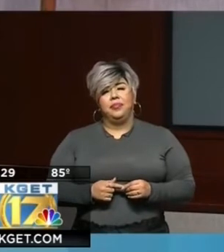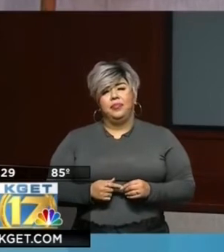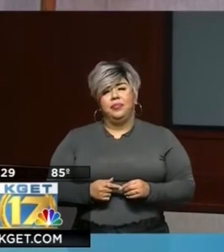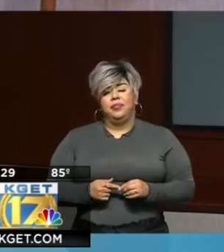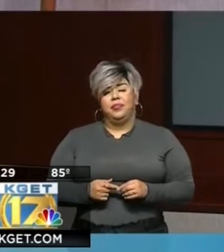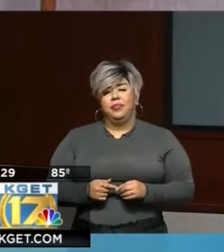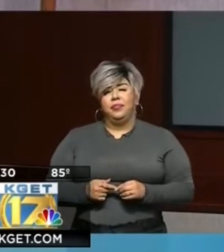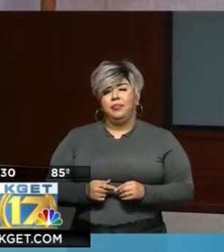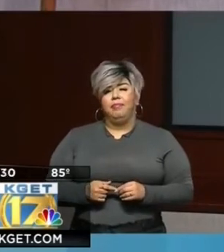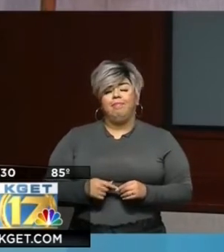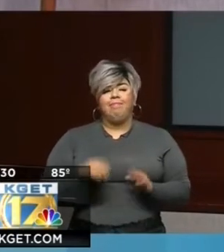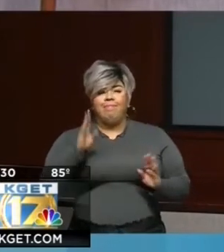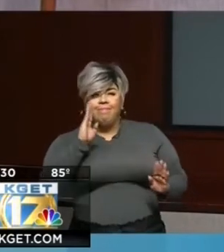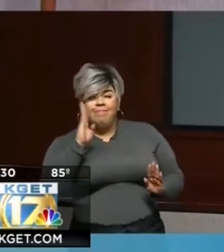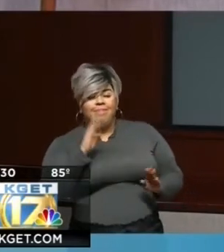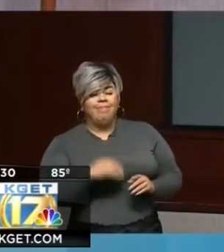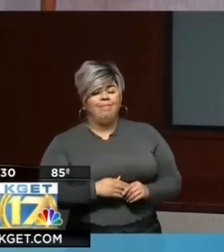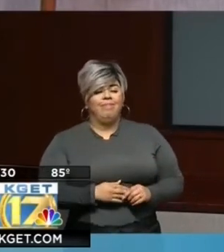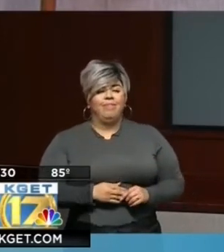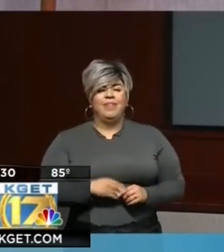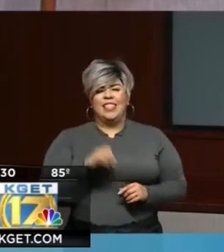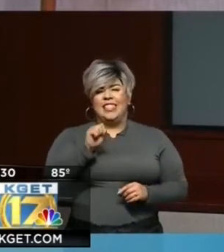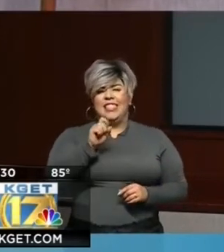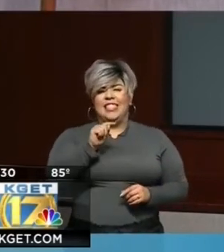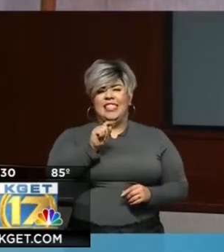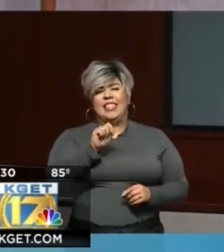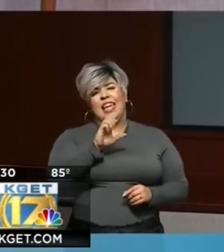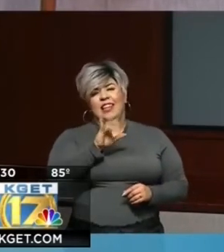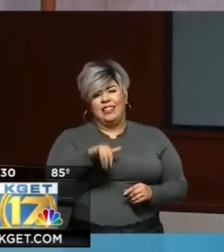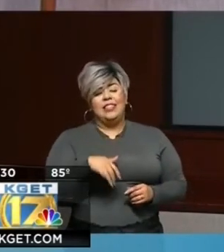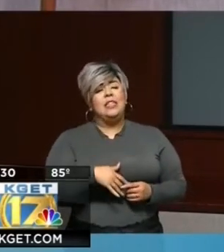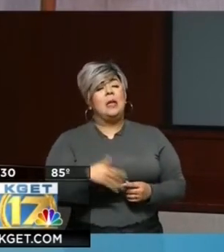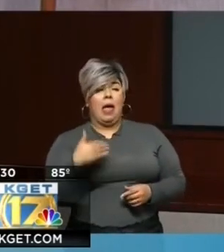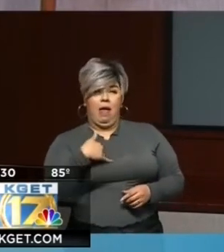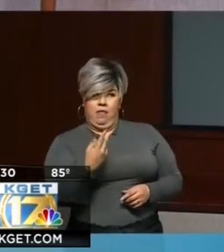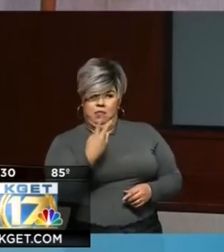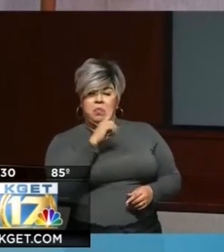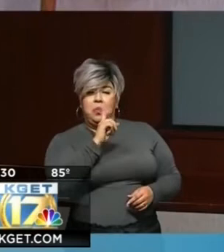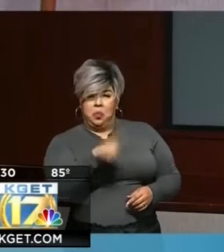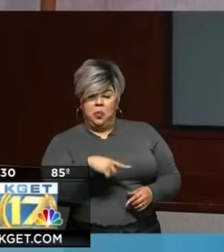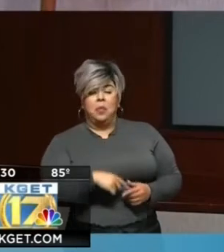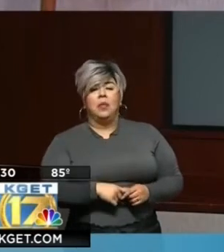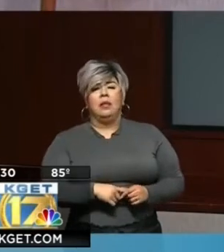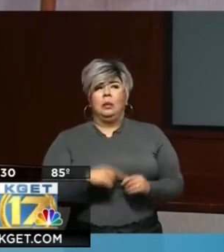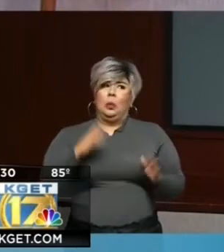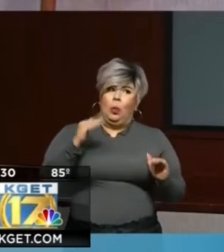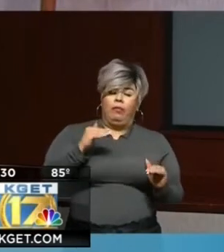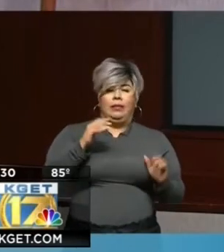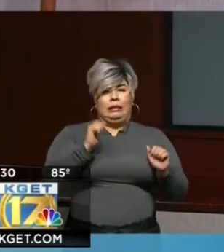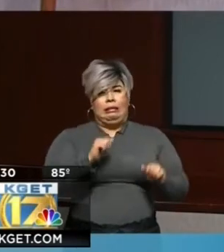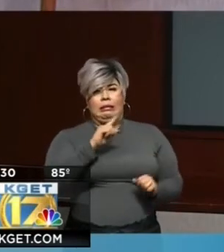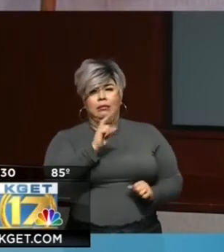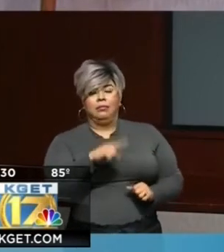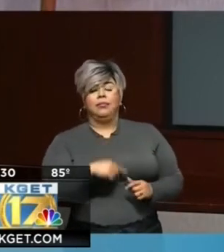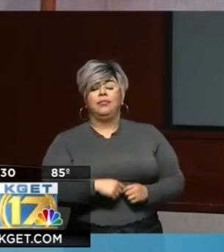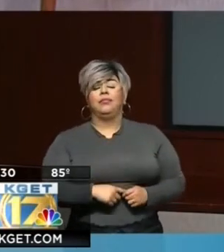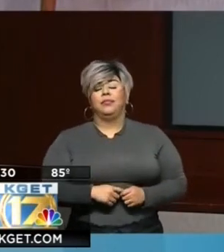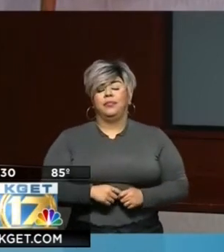BAKERSFIELD CALIFORNIAN. ANYONE ON THE LINE? Reporter: HI, YES, THIS IS STACEY.